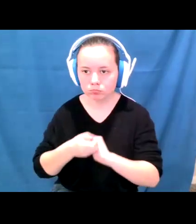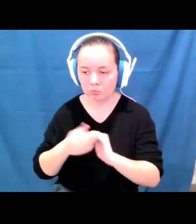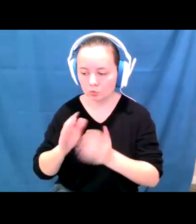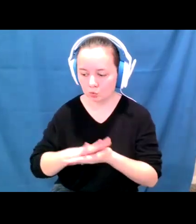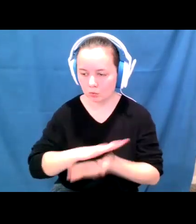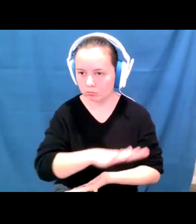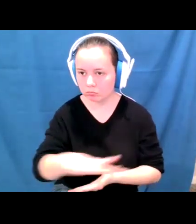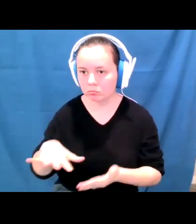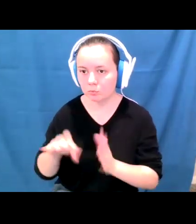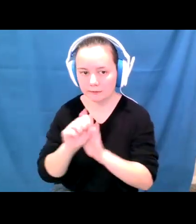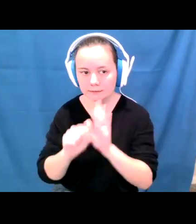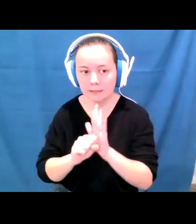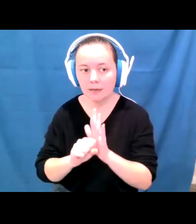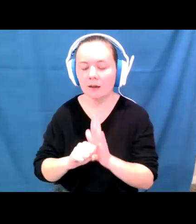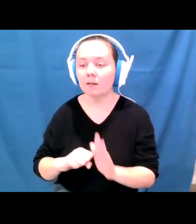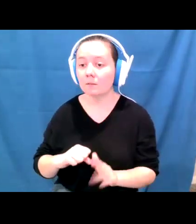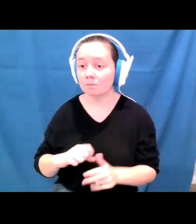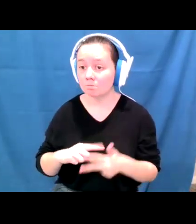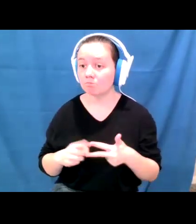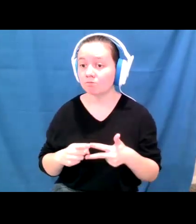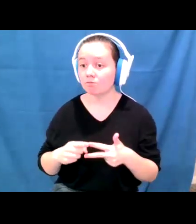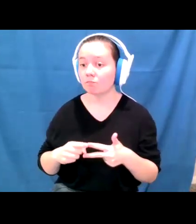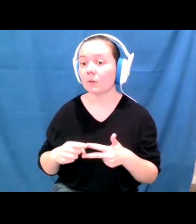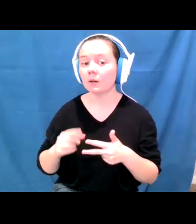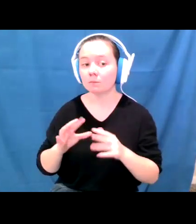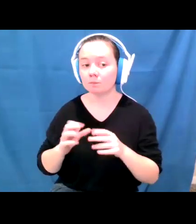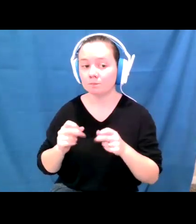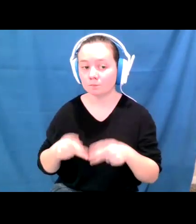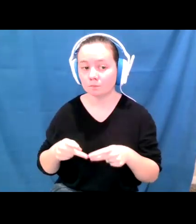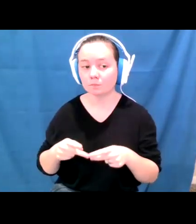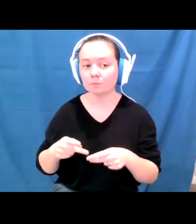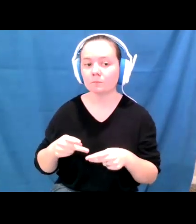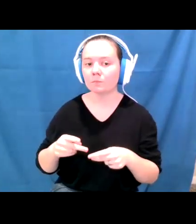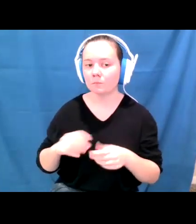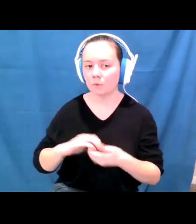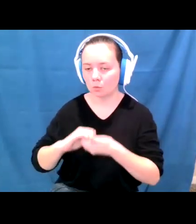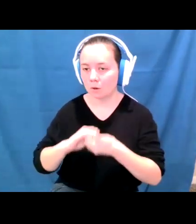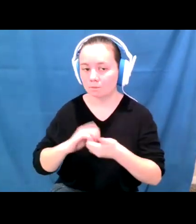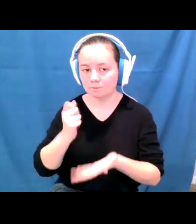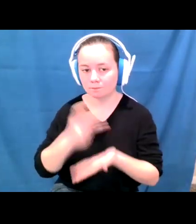Another systems change output could be cooperative agreements across those state agencies that I mentioned.